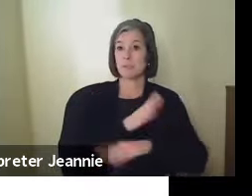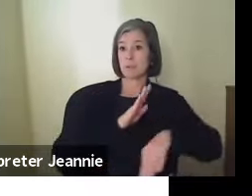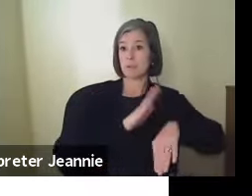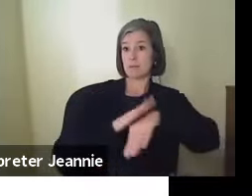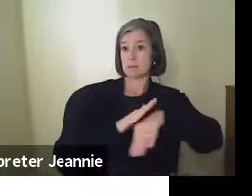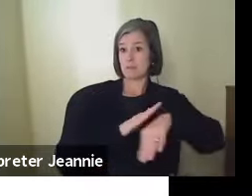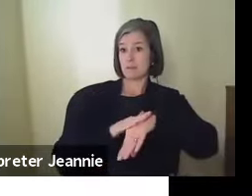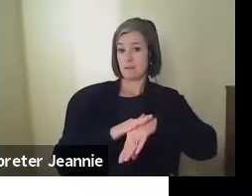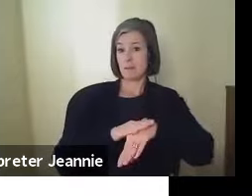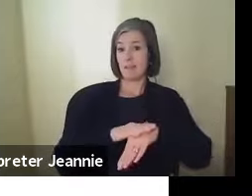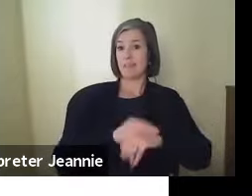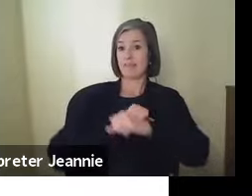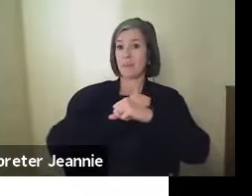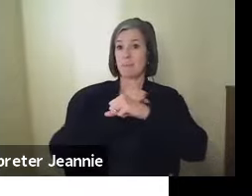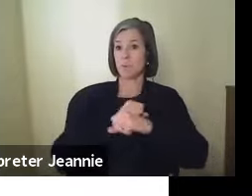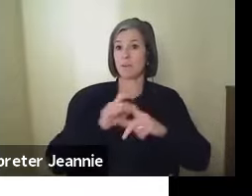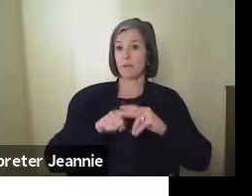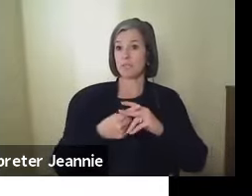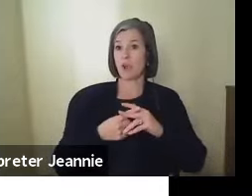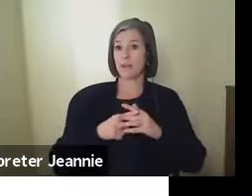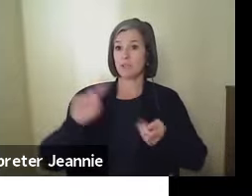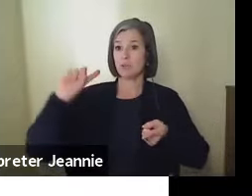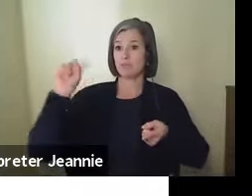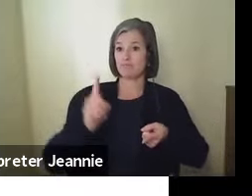the immunity was starting to go away and know what to do about that.